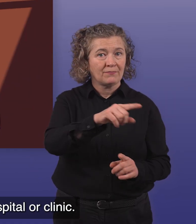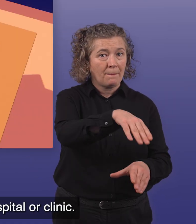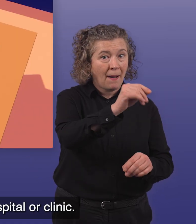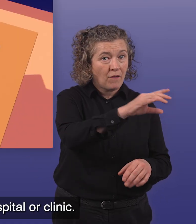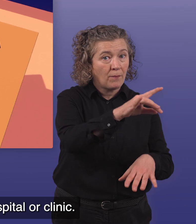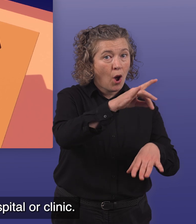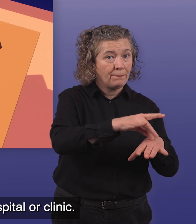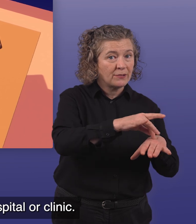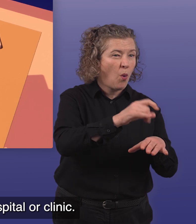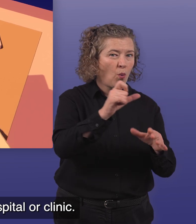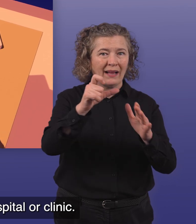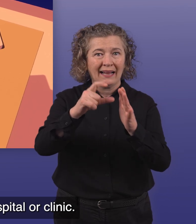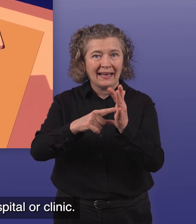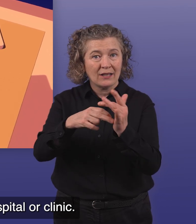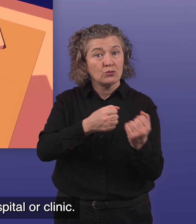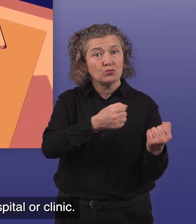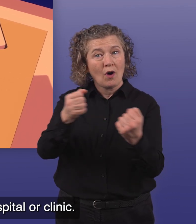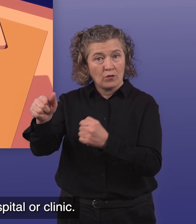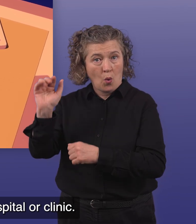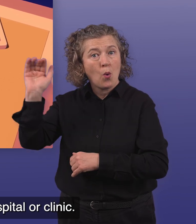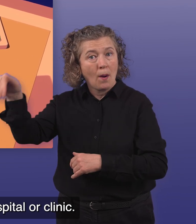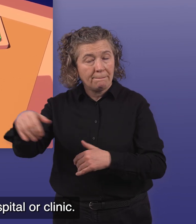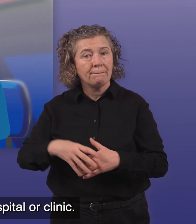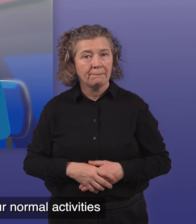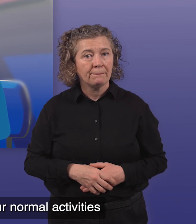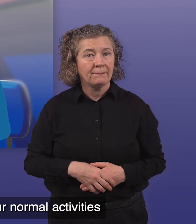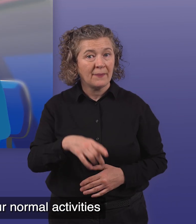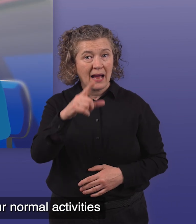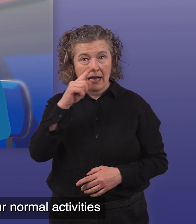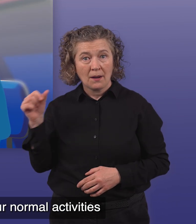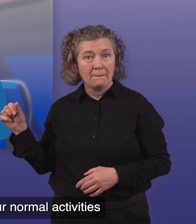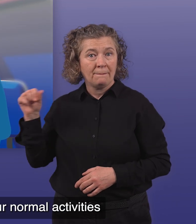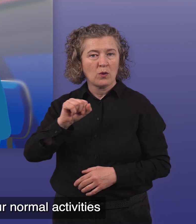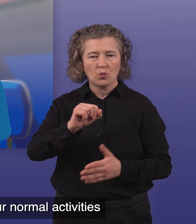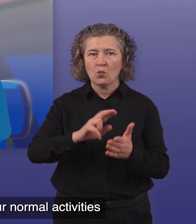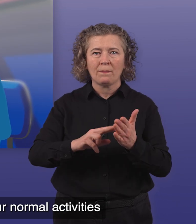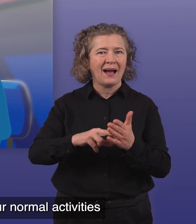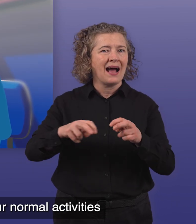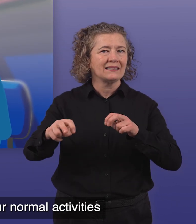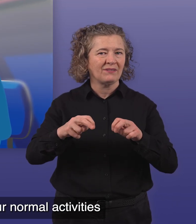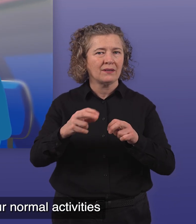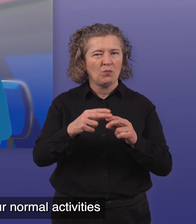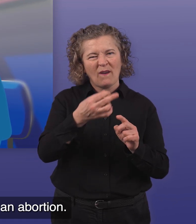to take you home from the hospital or clinic. You should be able to return to your normal activities